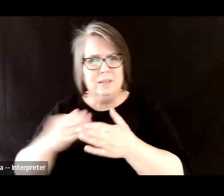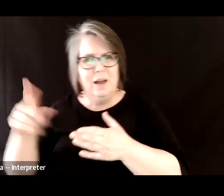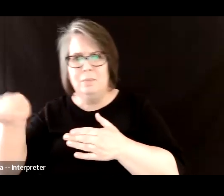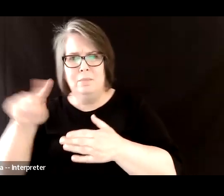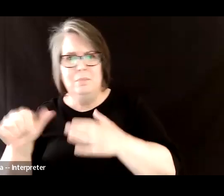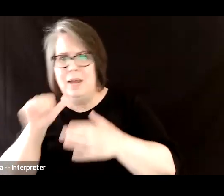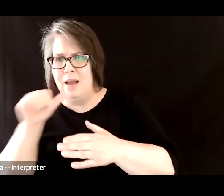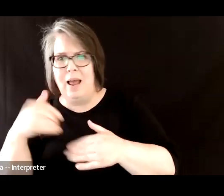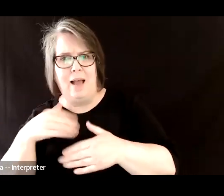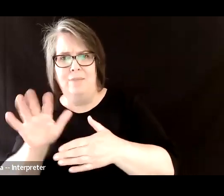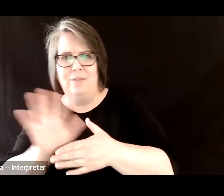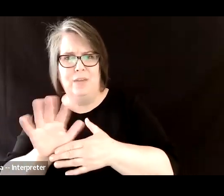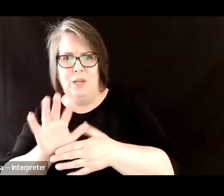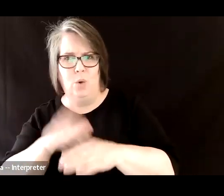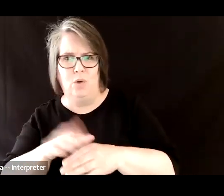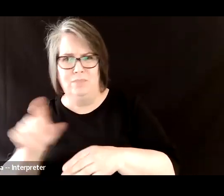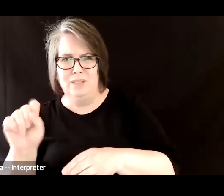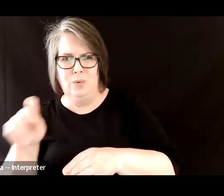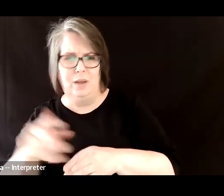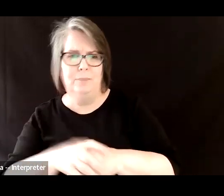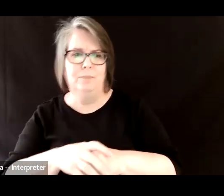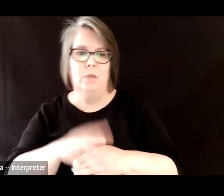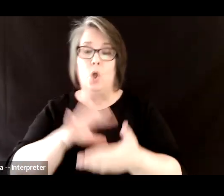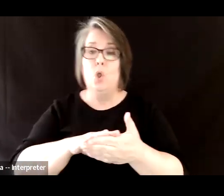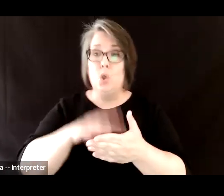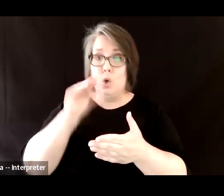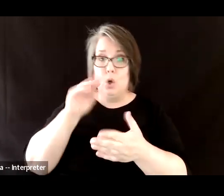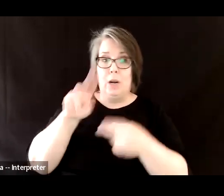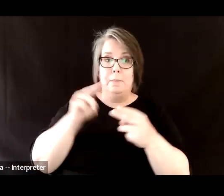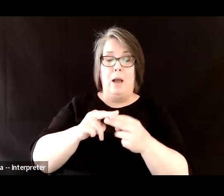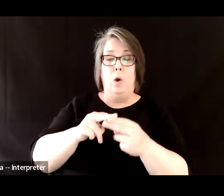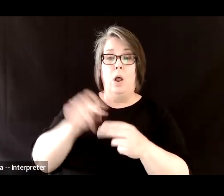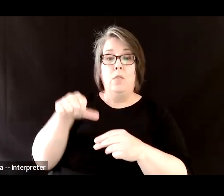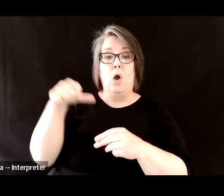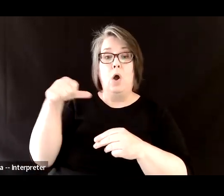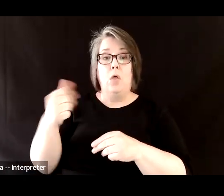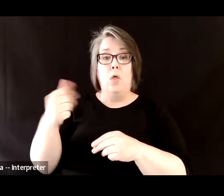their videos on. And that is okay. Learn about all of the other extra platform features like for